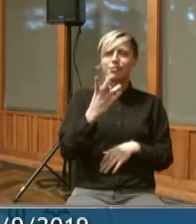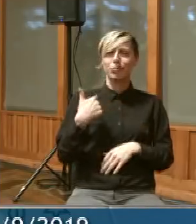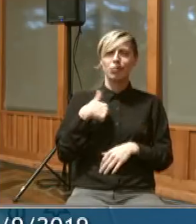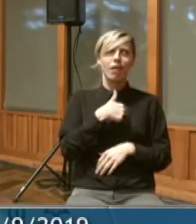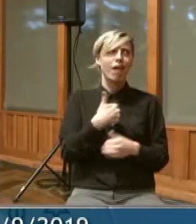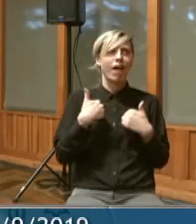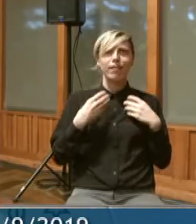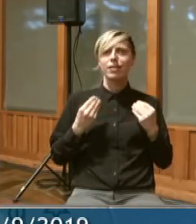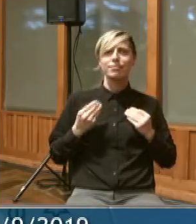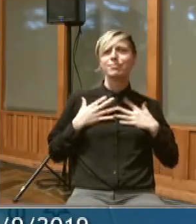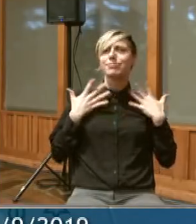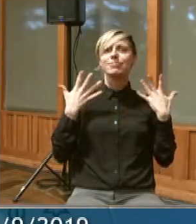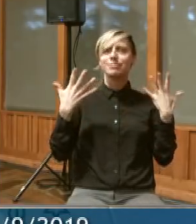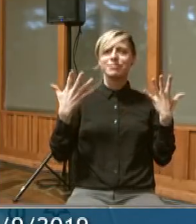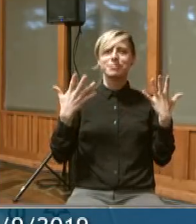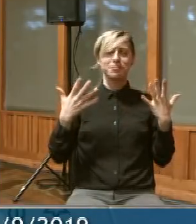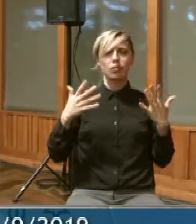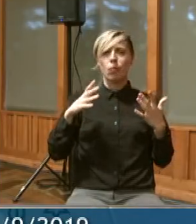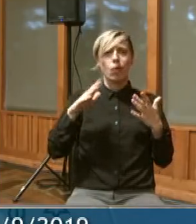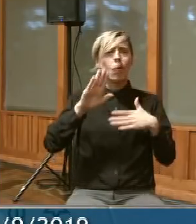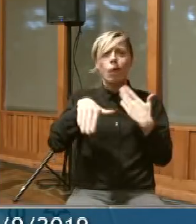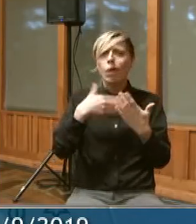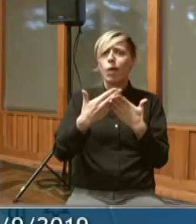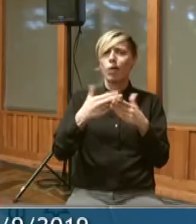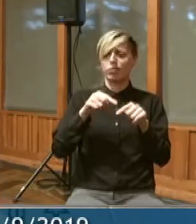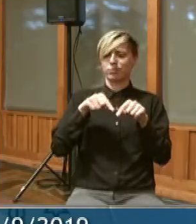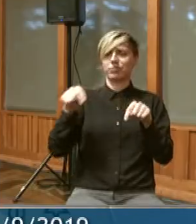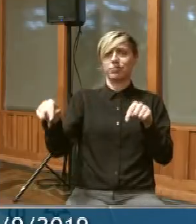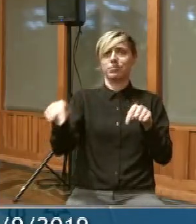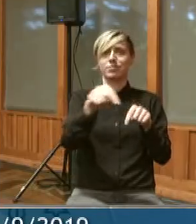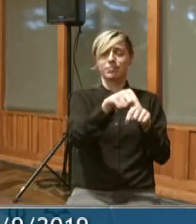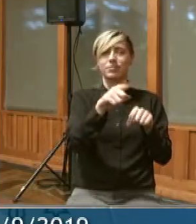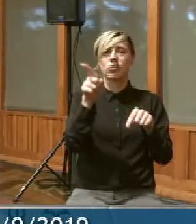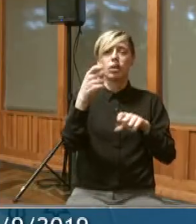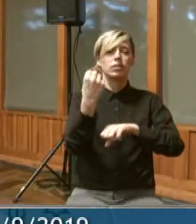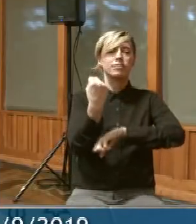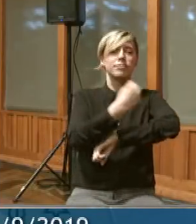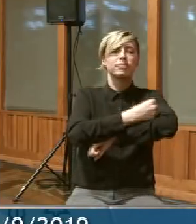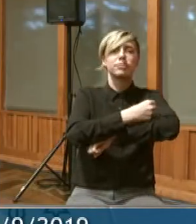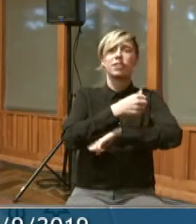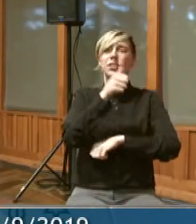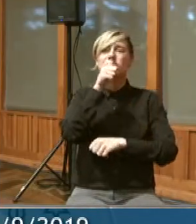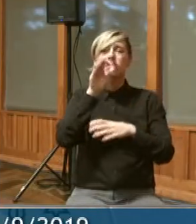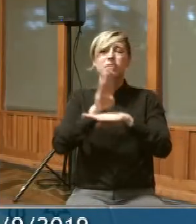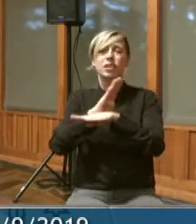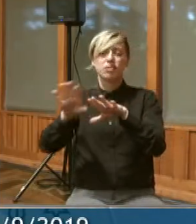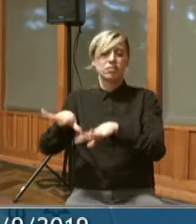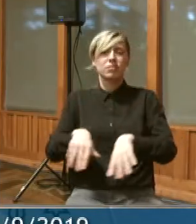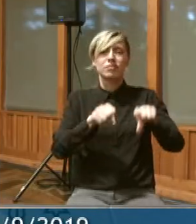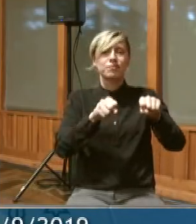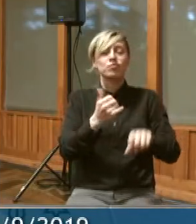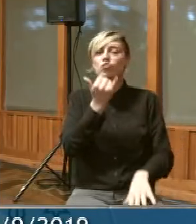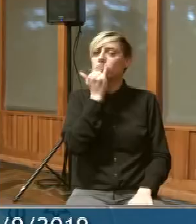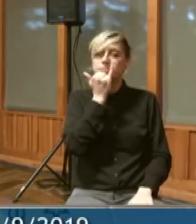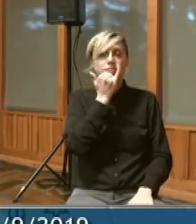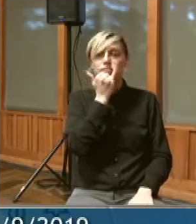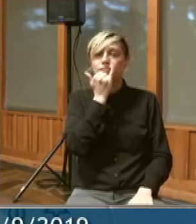CHILD CARE. IT'S THE MOST LIVELY, IMPORTANT PLACE. THEY ALL ARE.